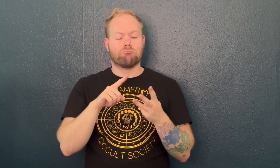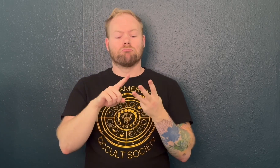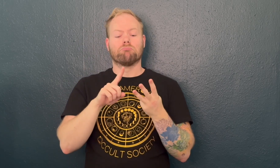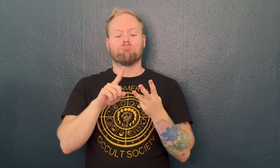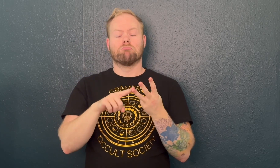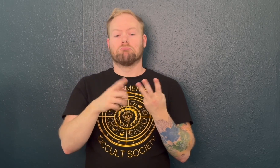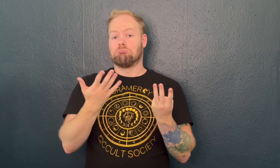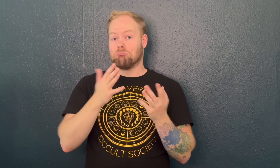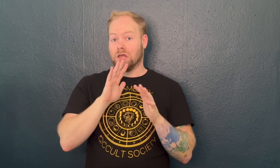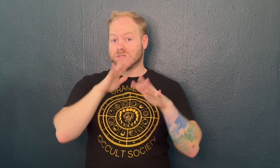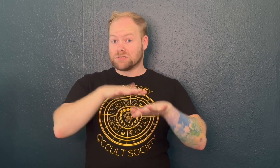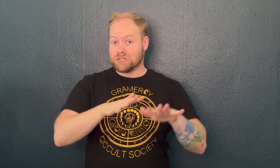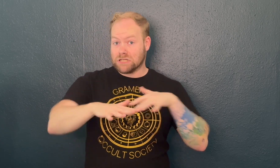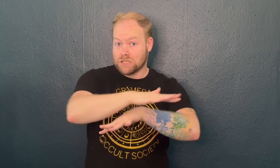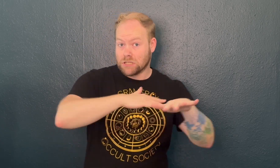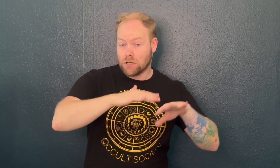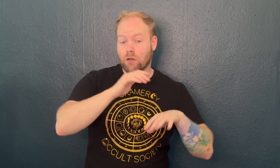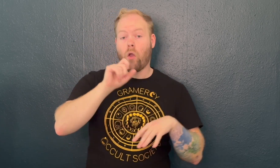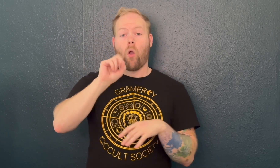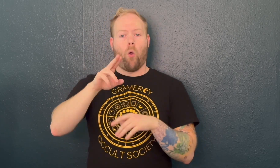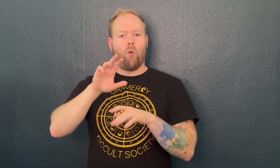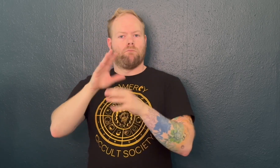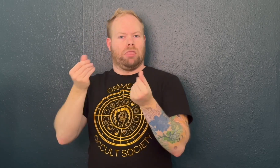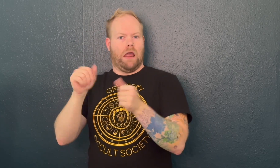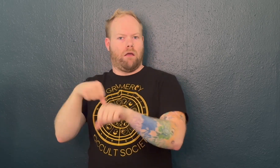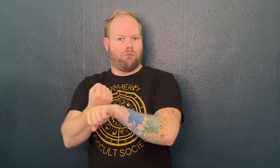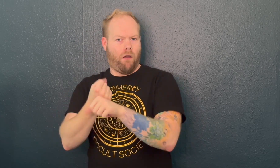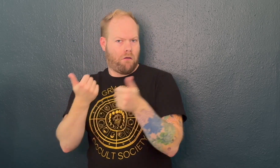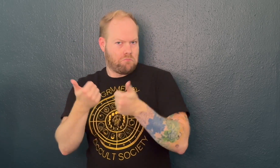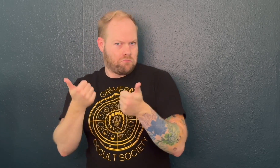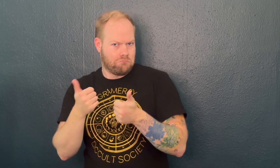Seafaring or landlocked?